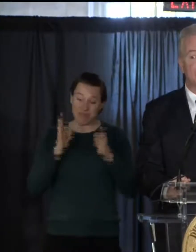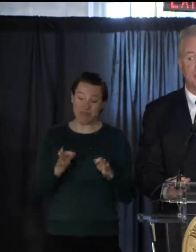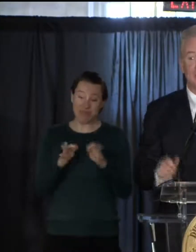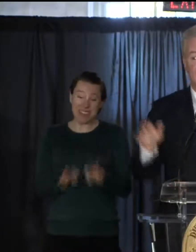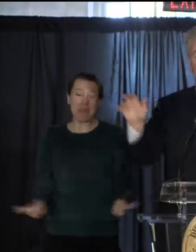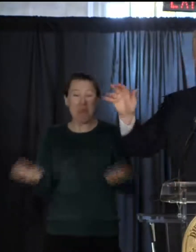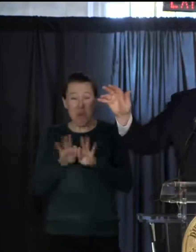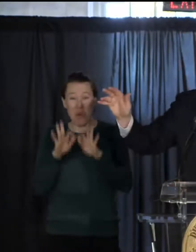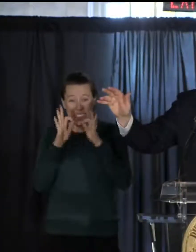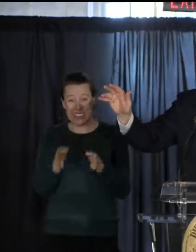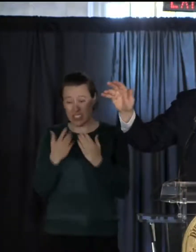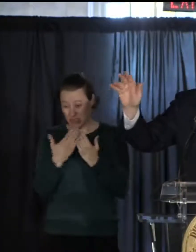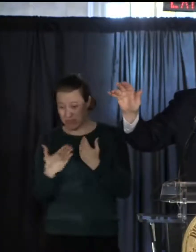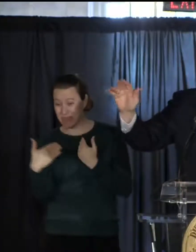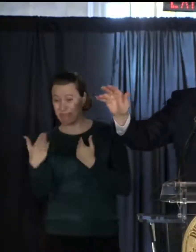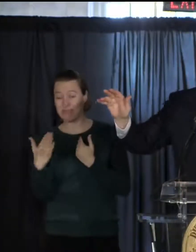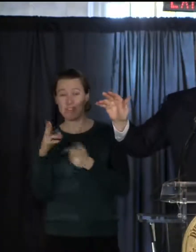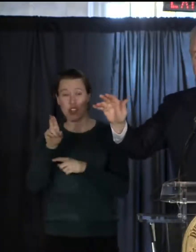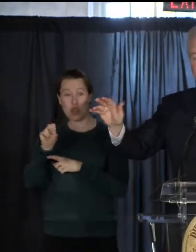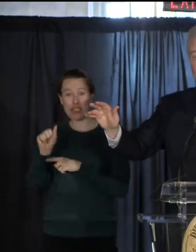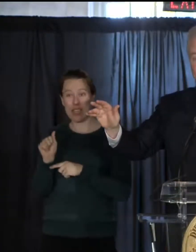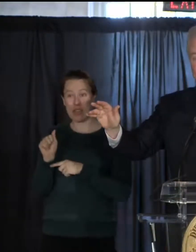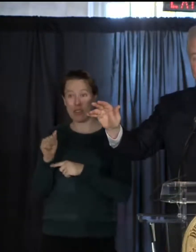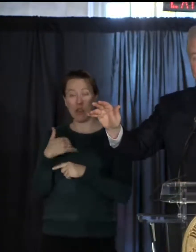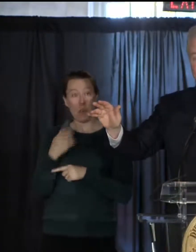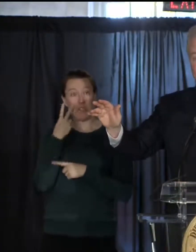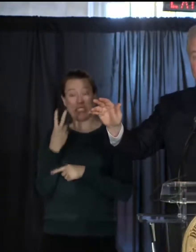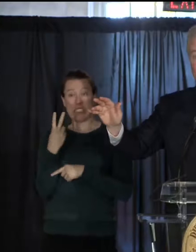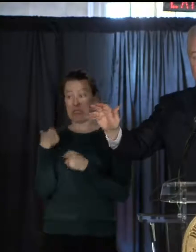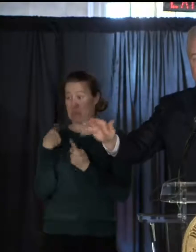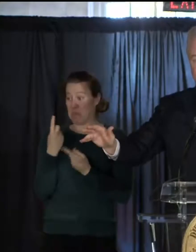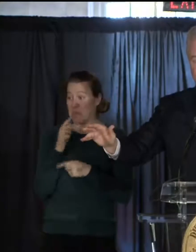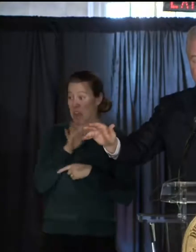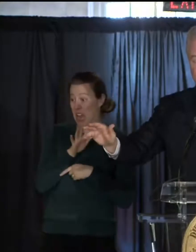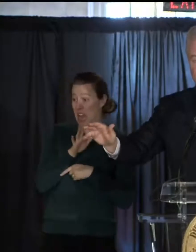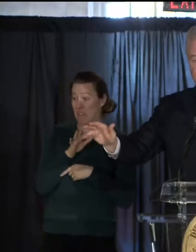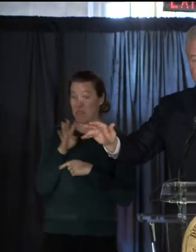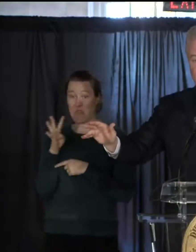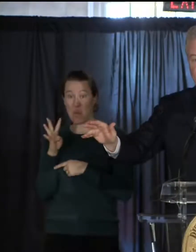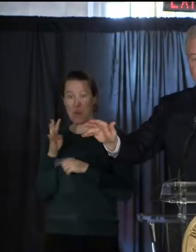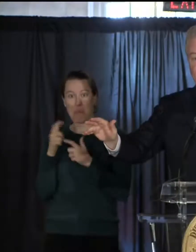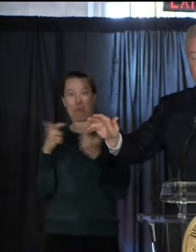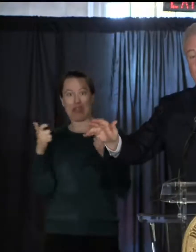HAVE SEEN A LOT OF 5-4 DECISIONS IN RECENT YEARS.